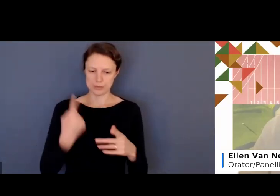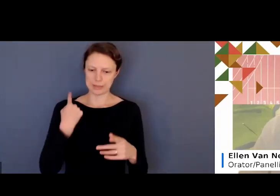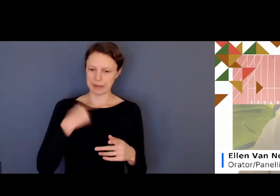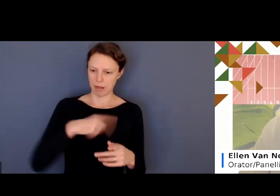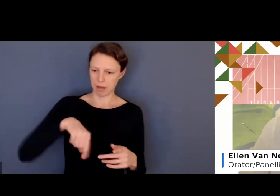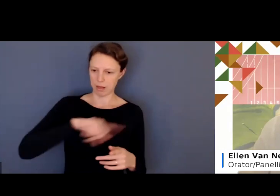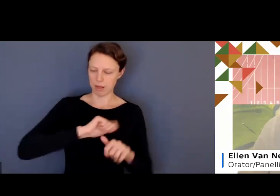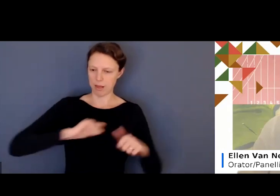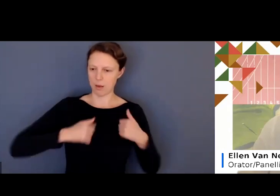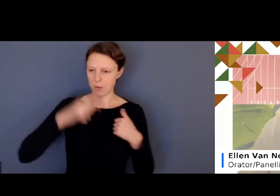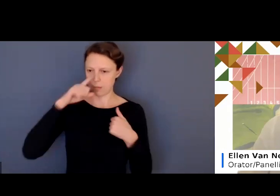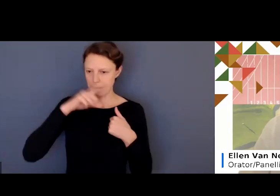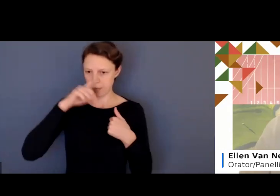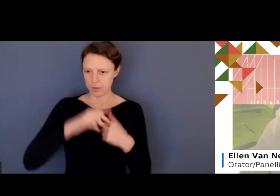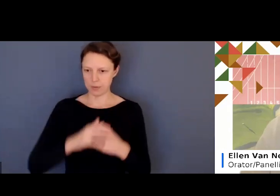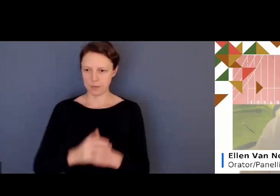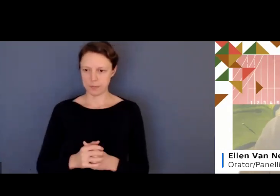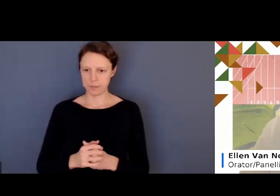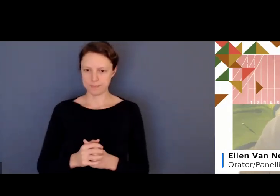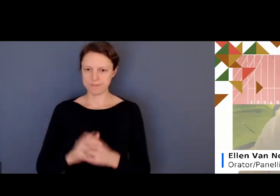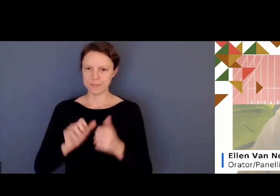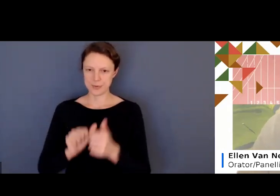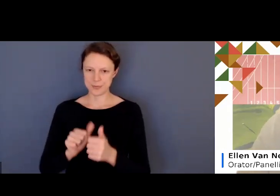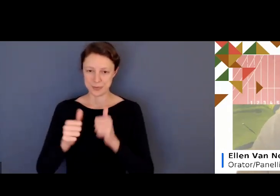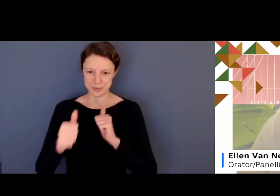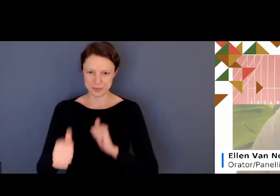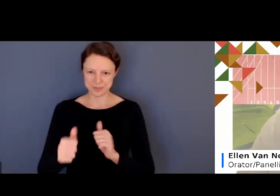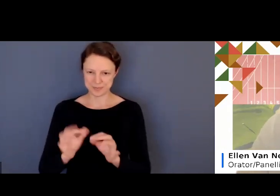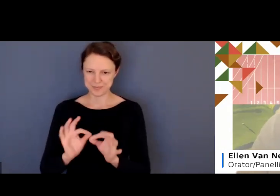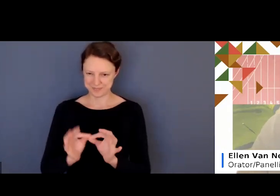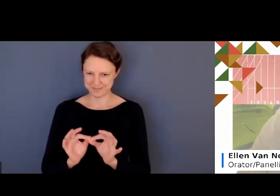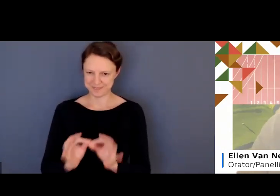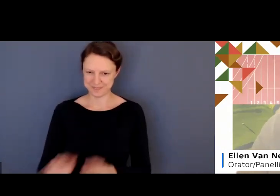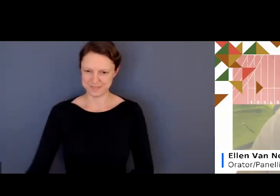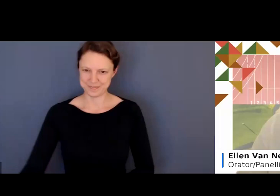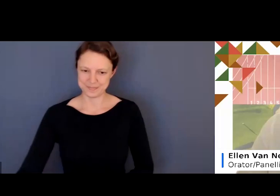in an international parallel to AFL. Did you know that basketball